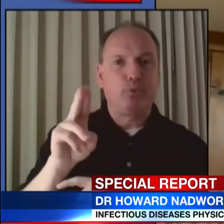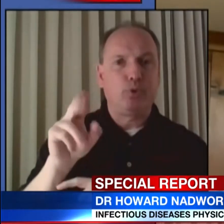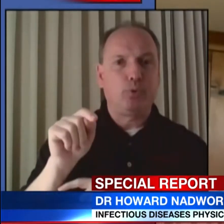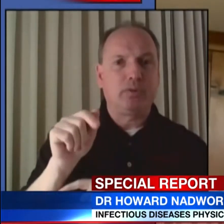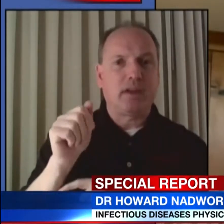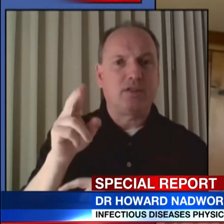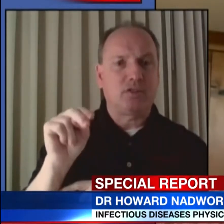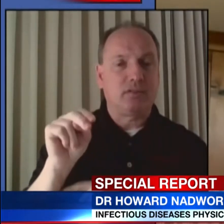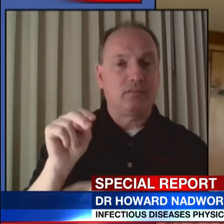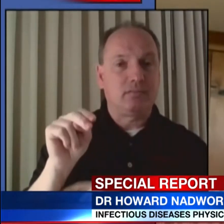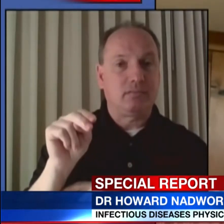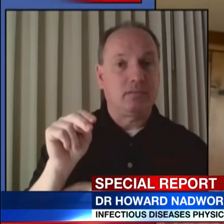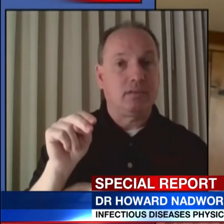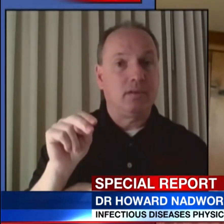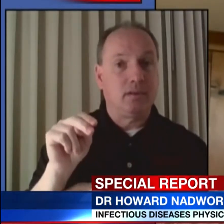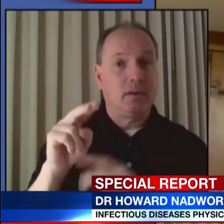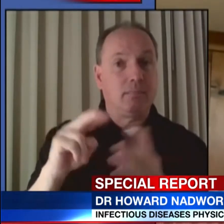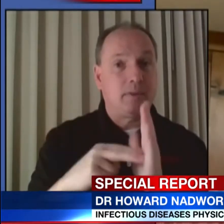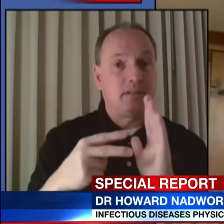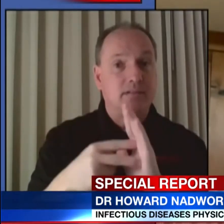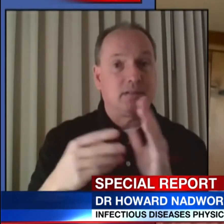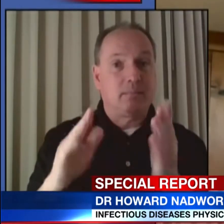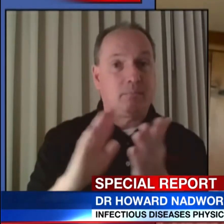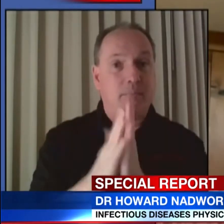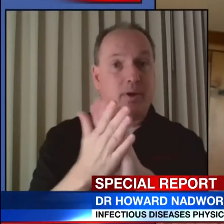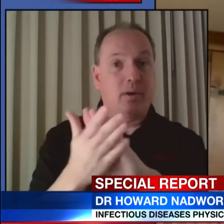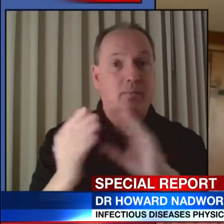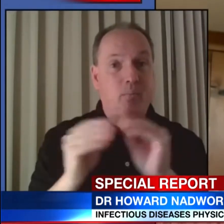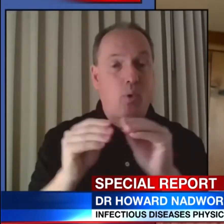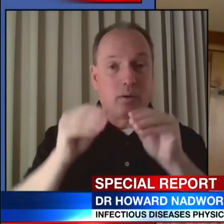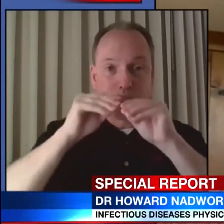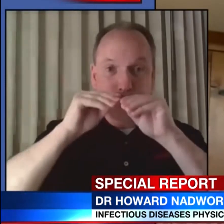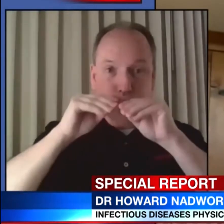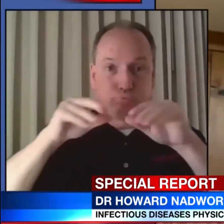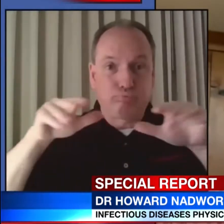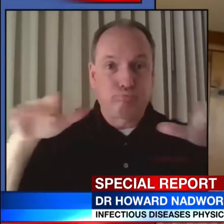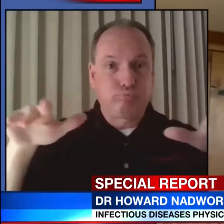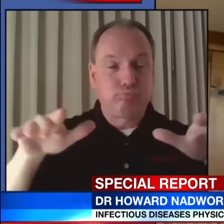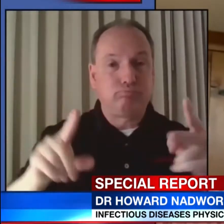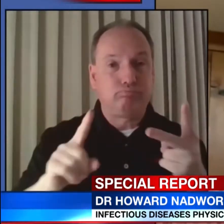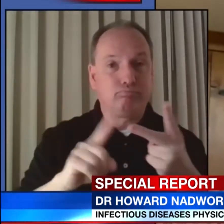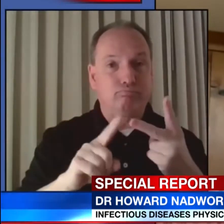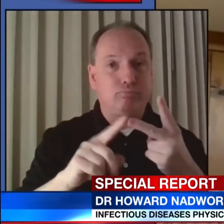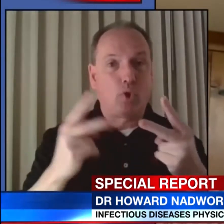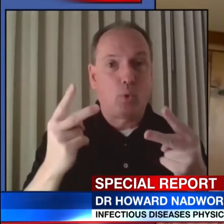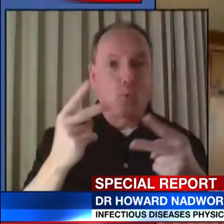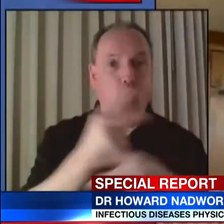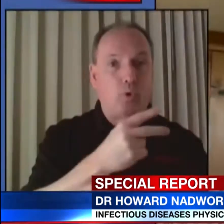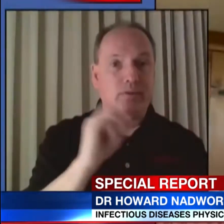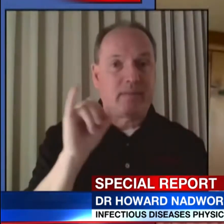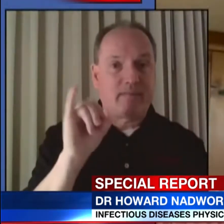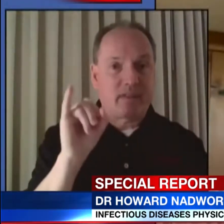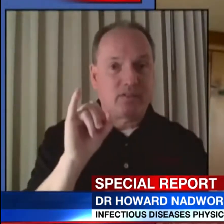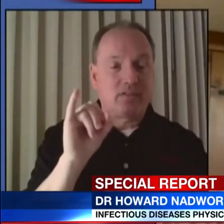OF CONCERN ARE OF CONCERN IS BECAUSE THEY HAVE MUTATIONS